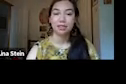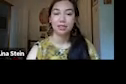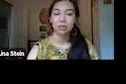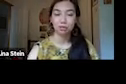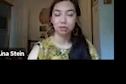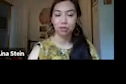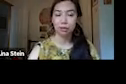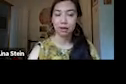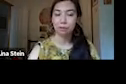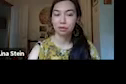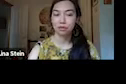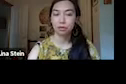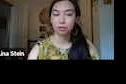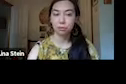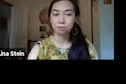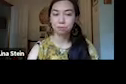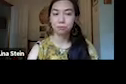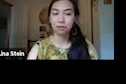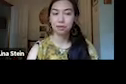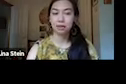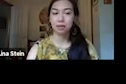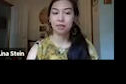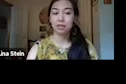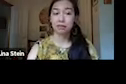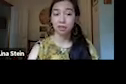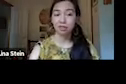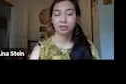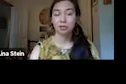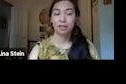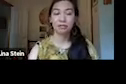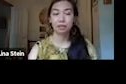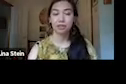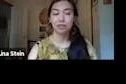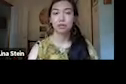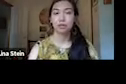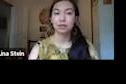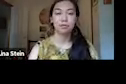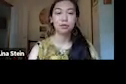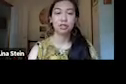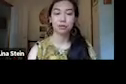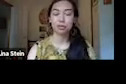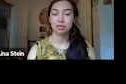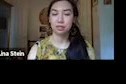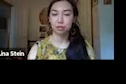to the Q&A box on Zoom. The chat function is also there for you to use for general discussion throughout